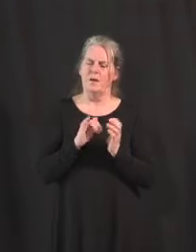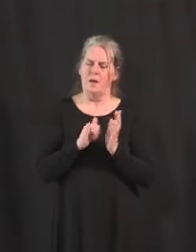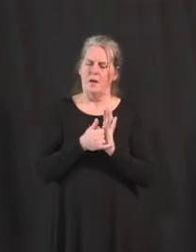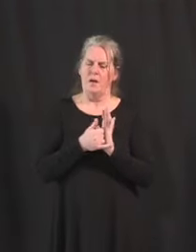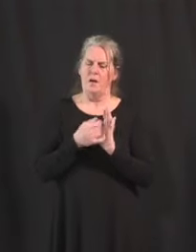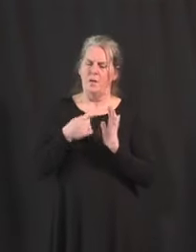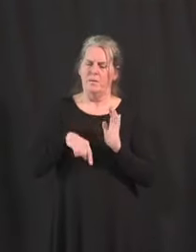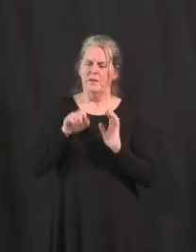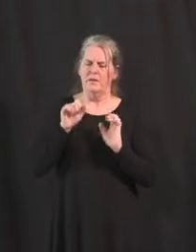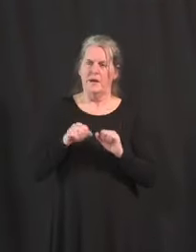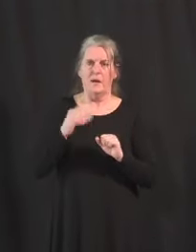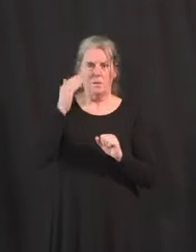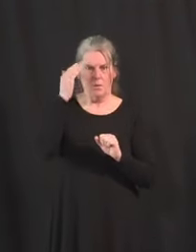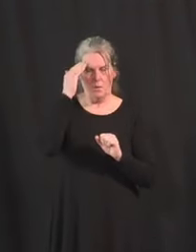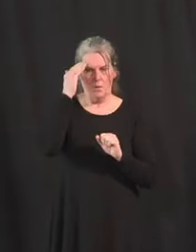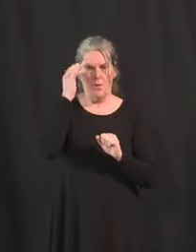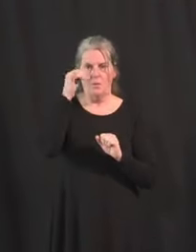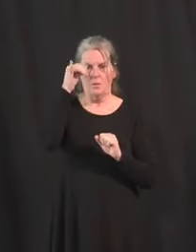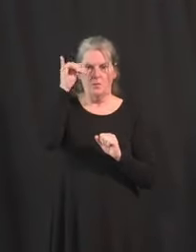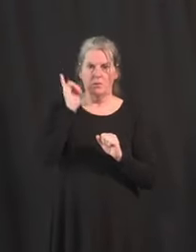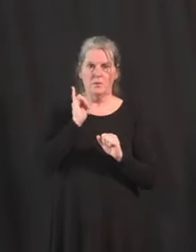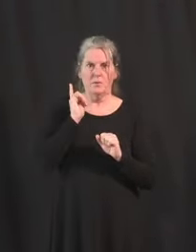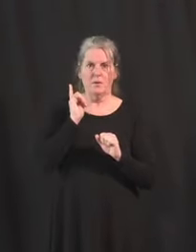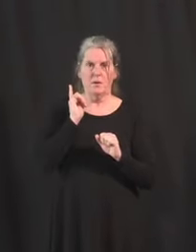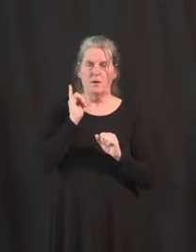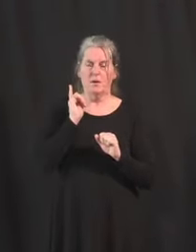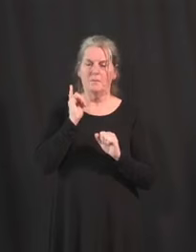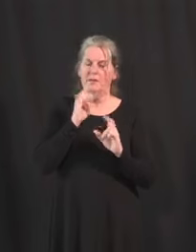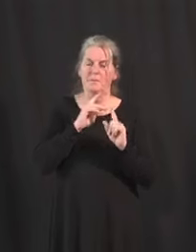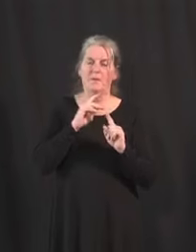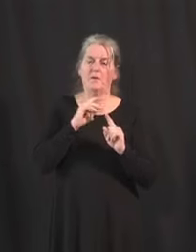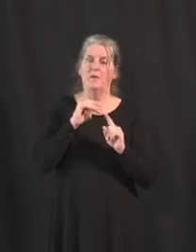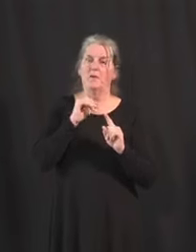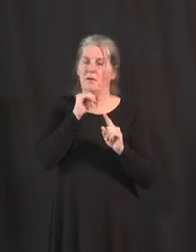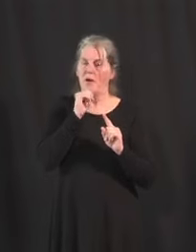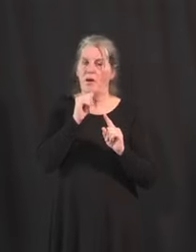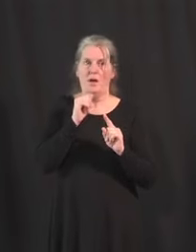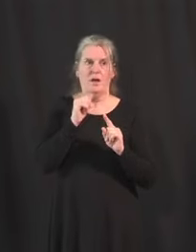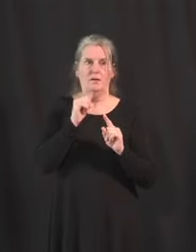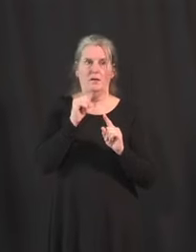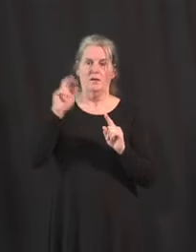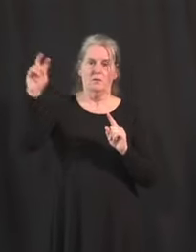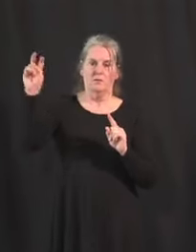HAVE NOT YET RETURNED TO YUKON? [ Speaking in French,